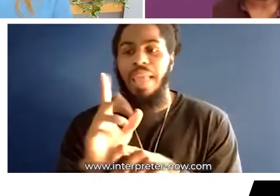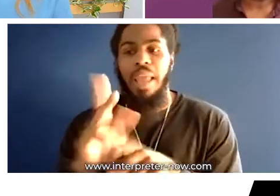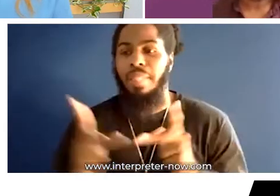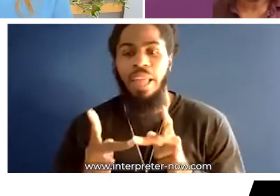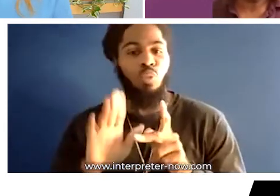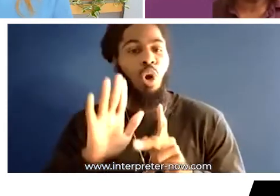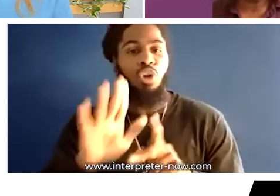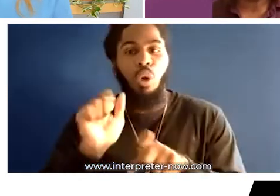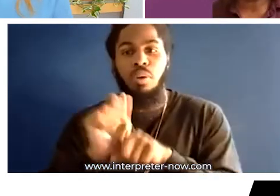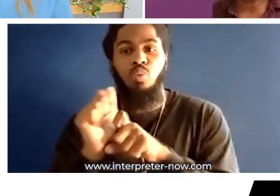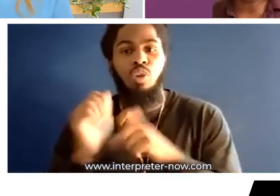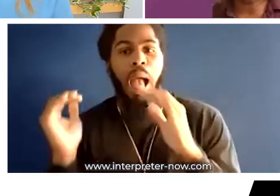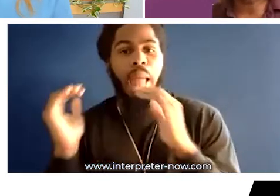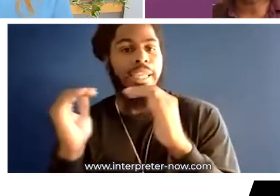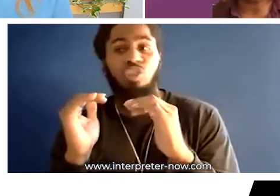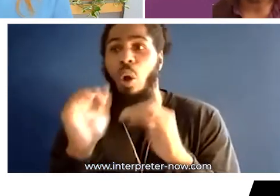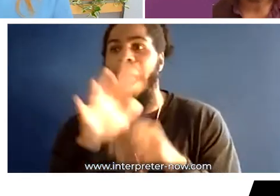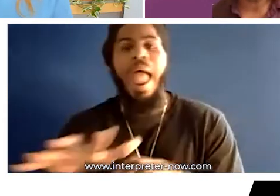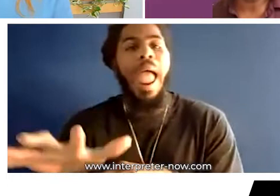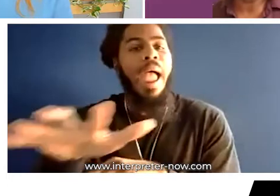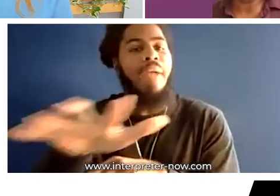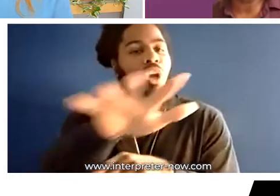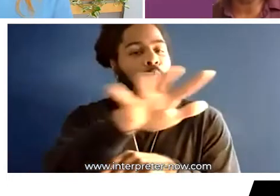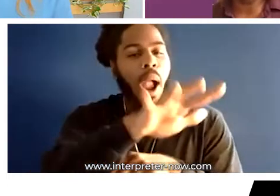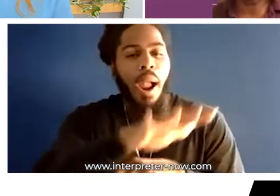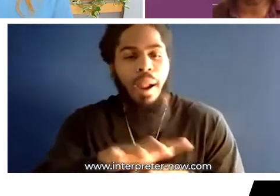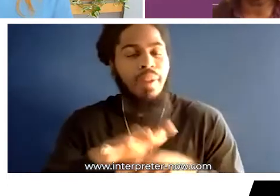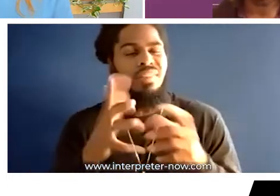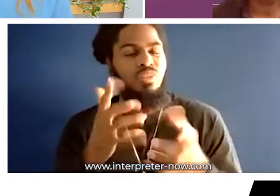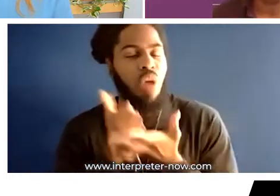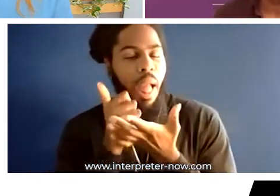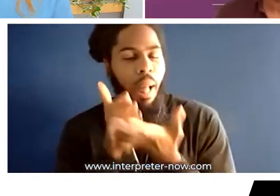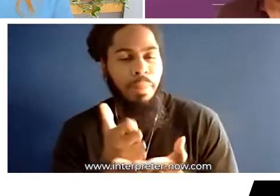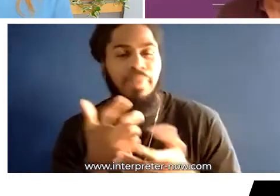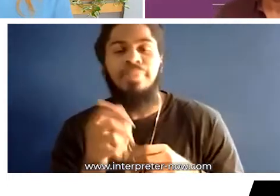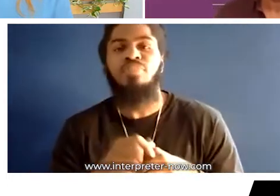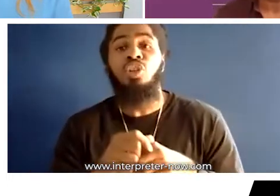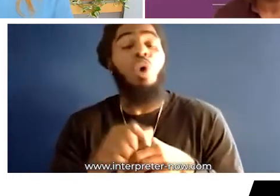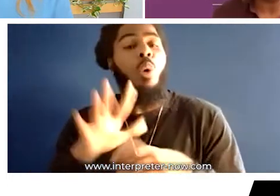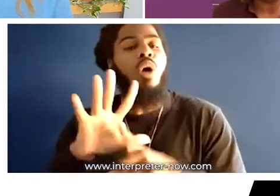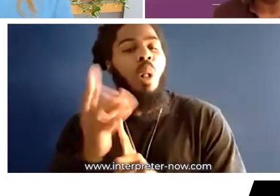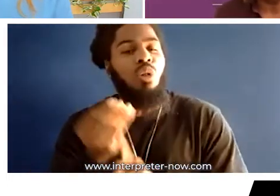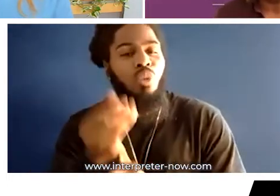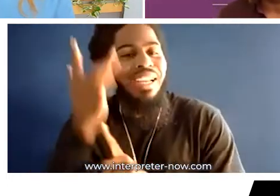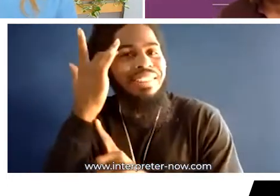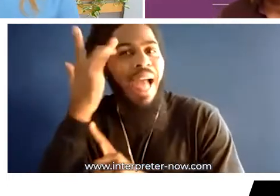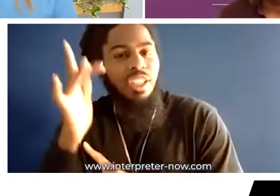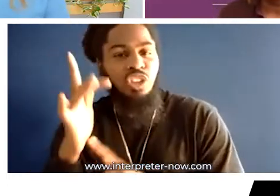So, that is what I would bring to the conversation as we delve into cultural intelligence and cultural humility. Absolutely.